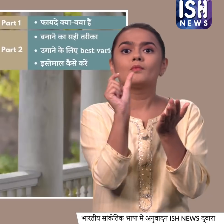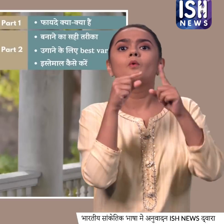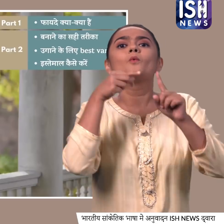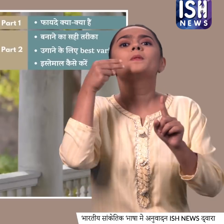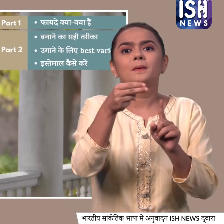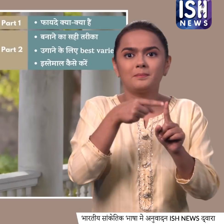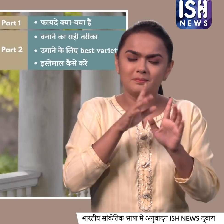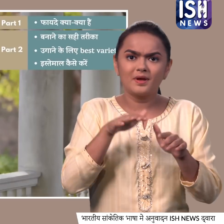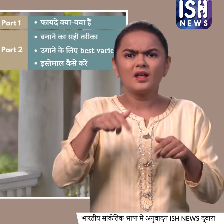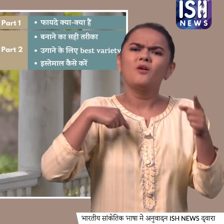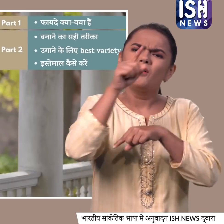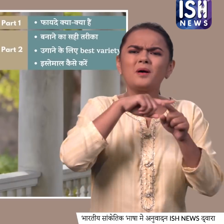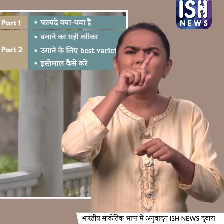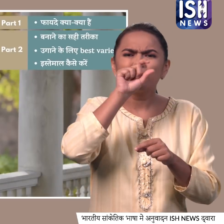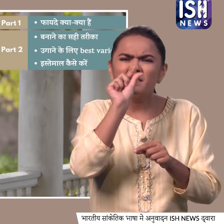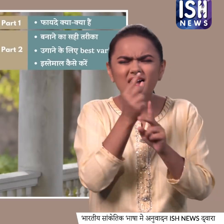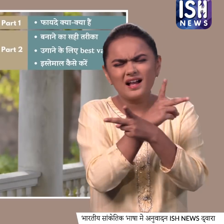We've only known about sprouting lentils till now